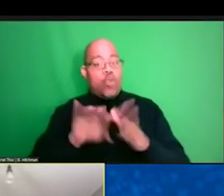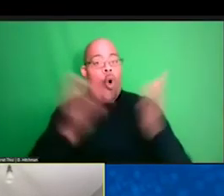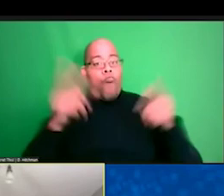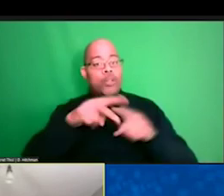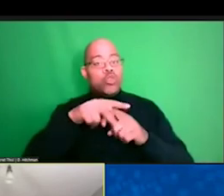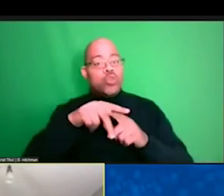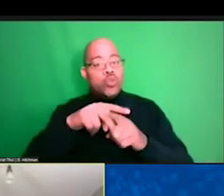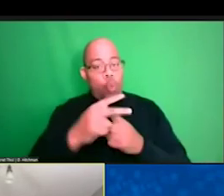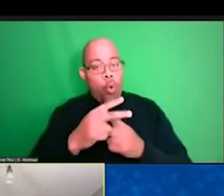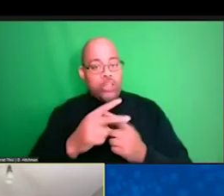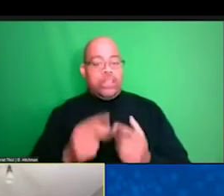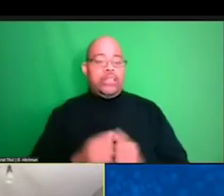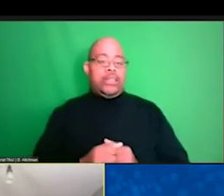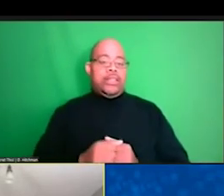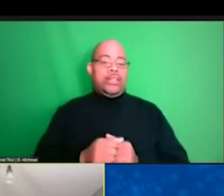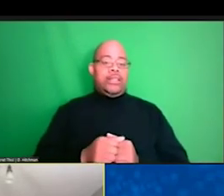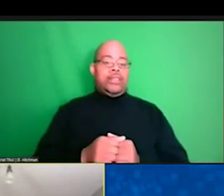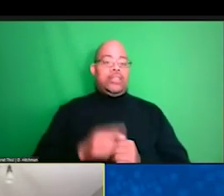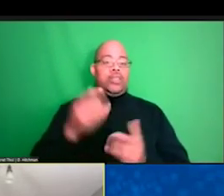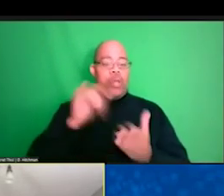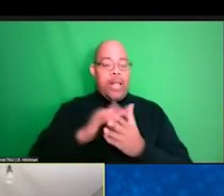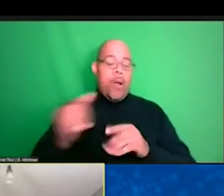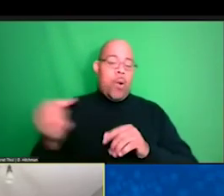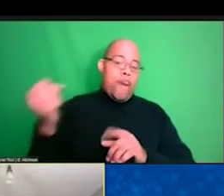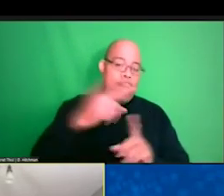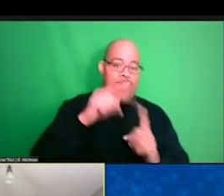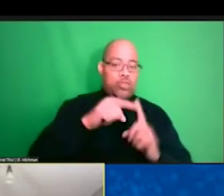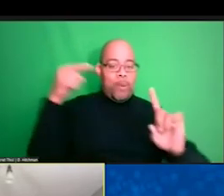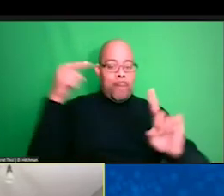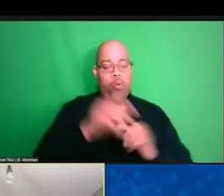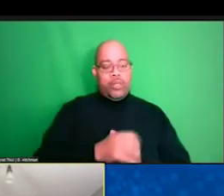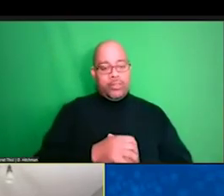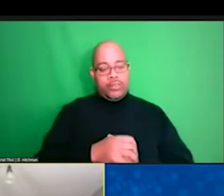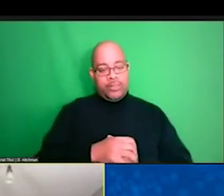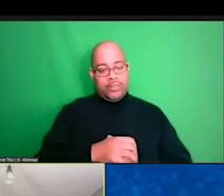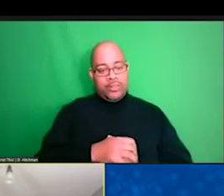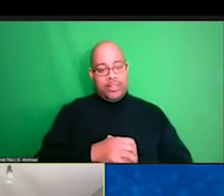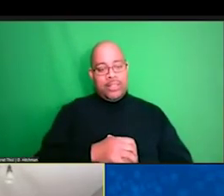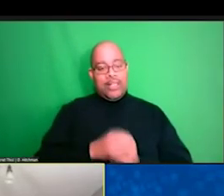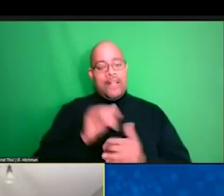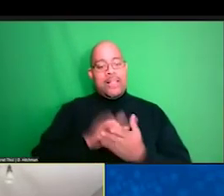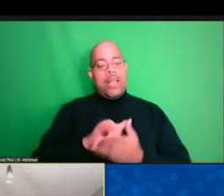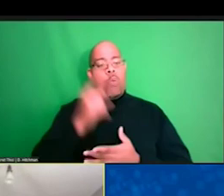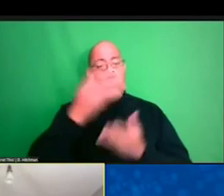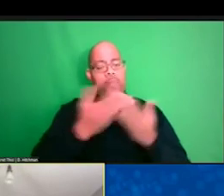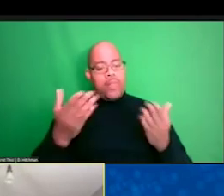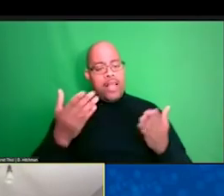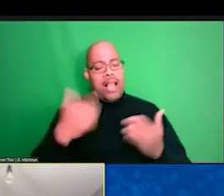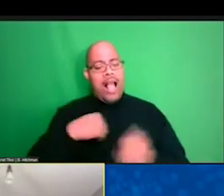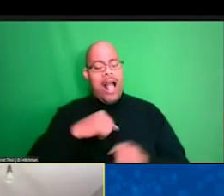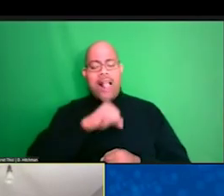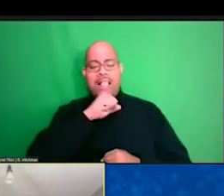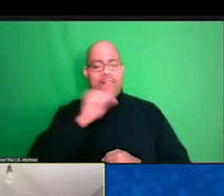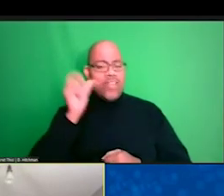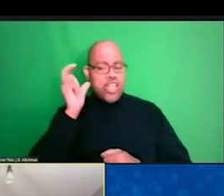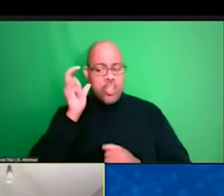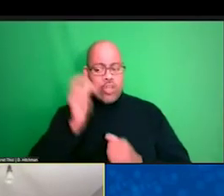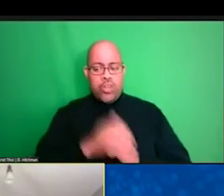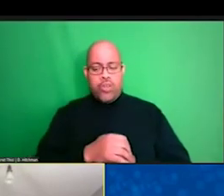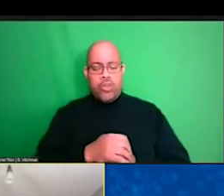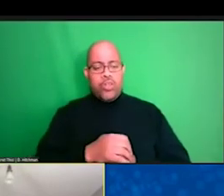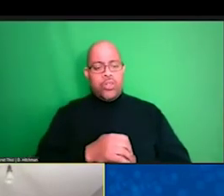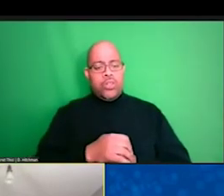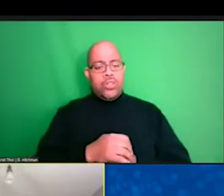But anyway, just going back to the point that it is one thing, I love to hear, you know,